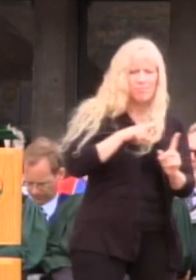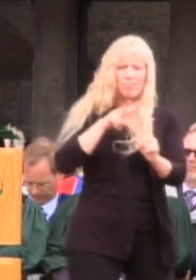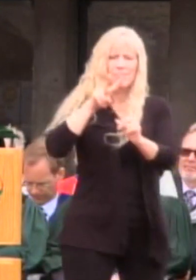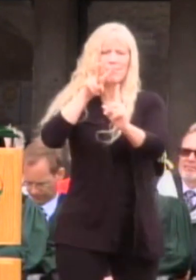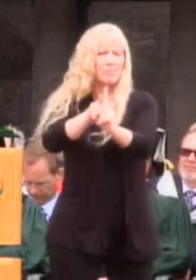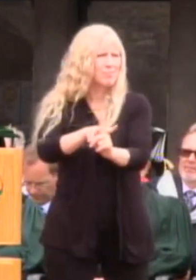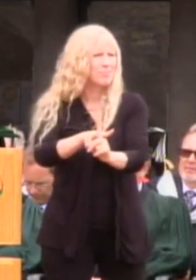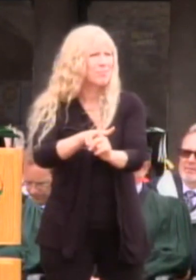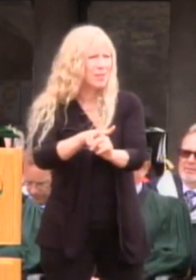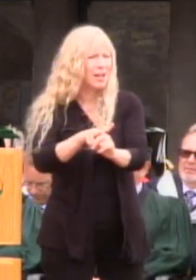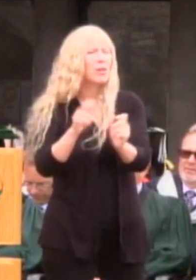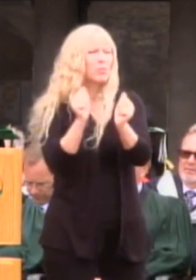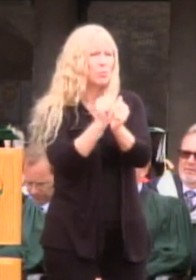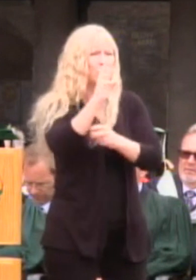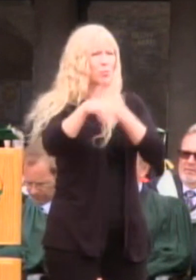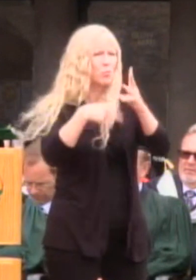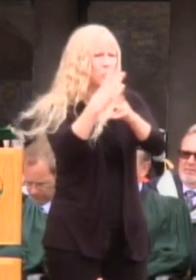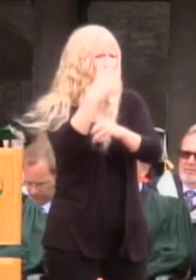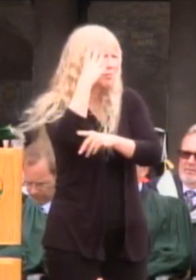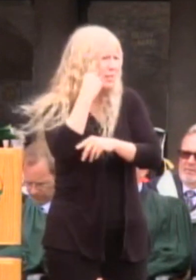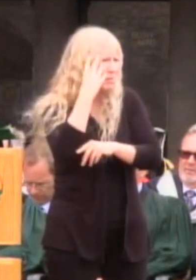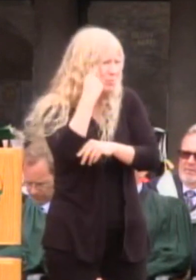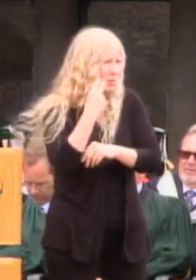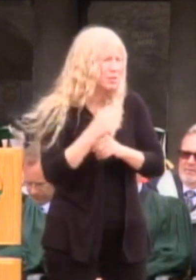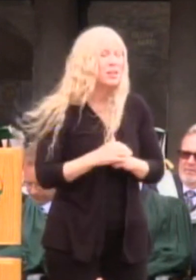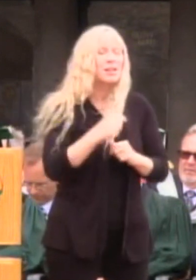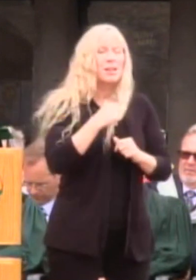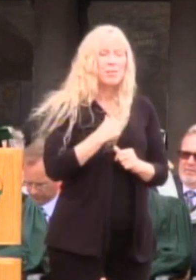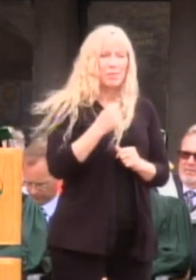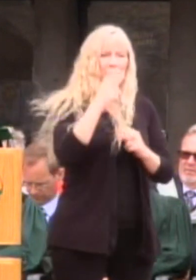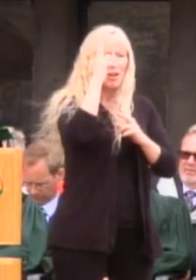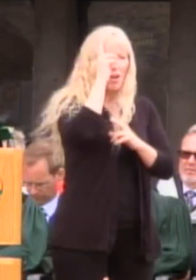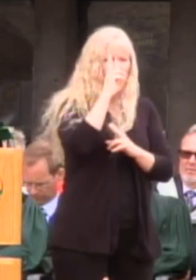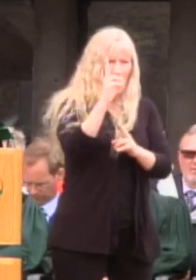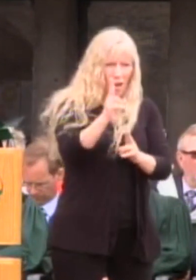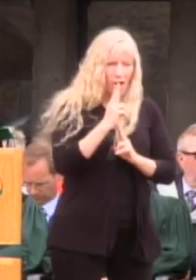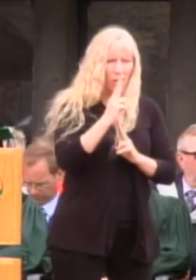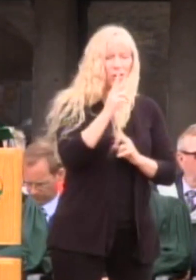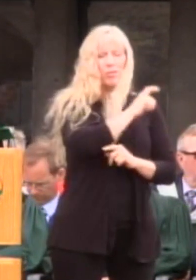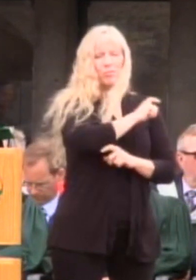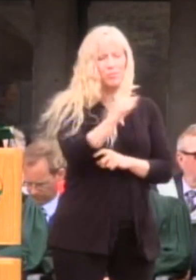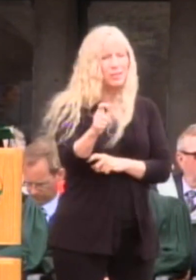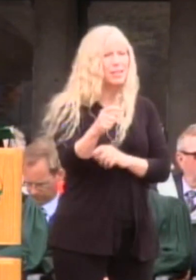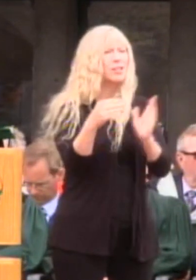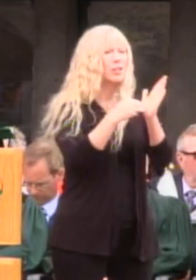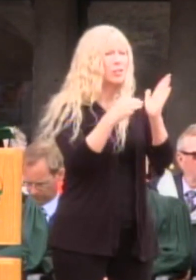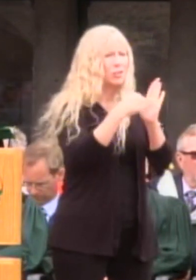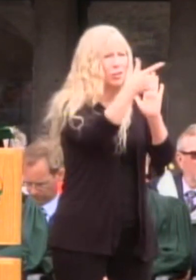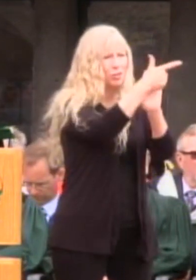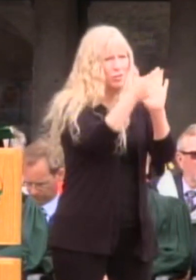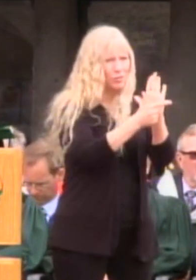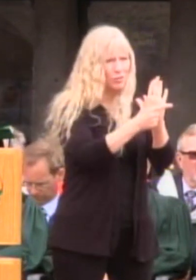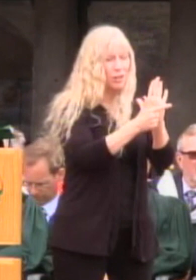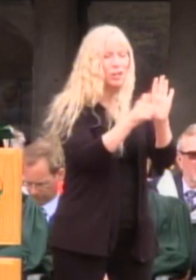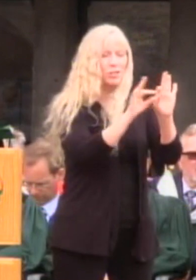I have the great honour and privilege of presenting for the Degree of Doctor of Laws, Honoris Causa, Mr. David Patterson .